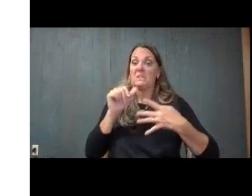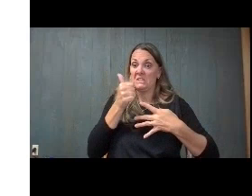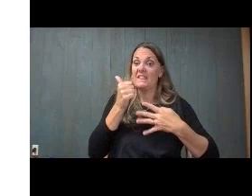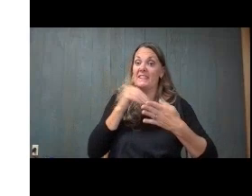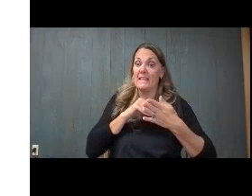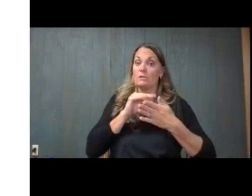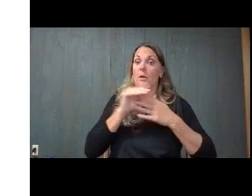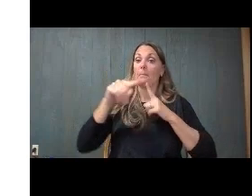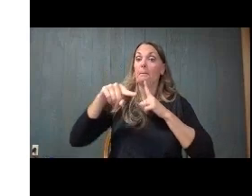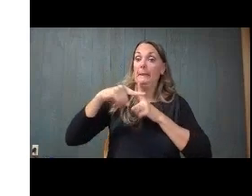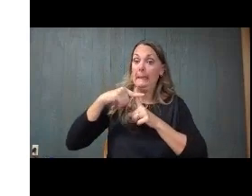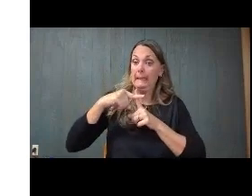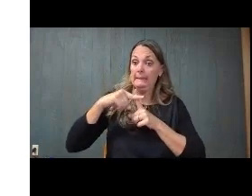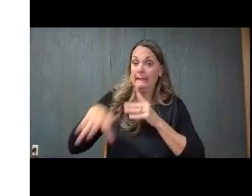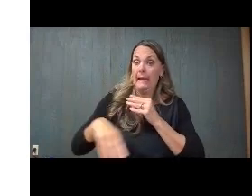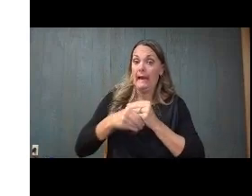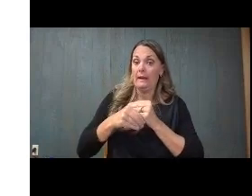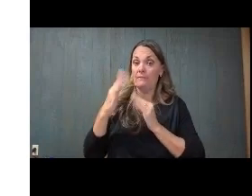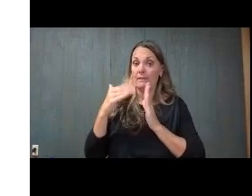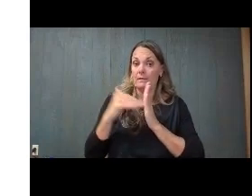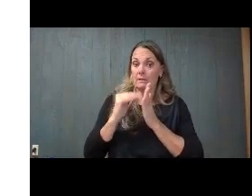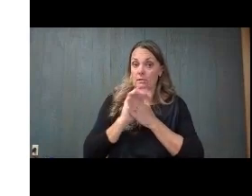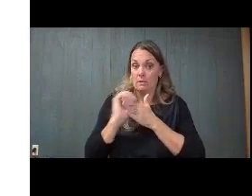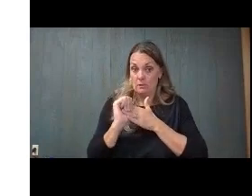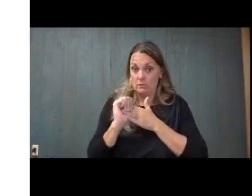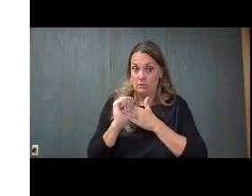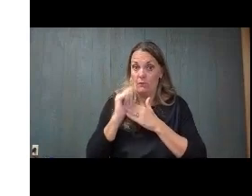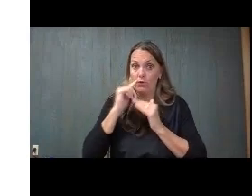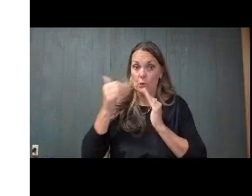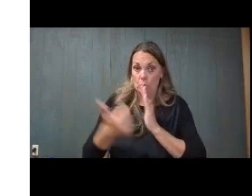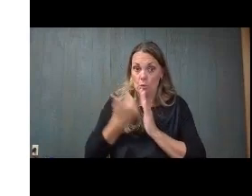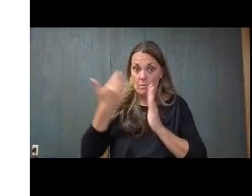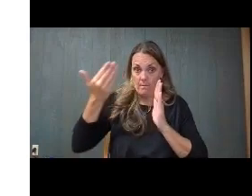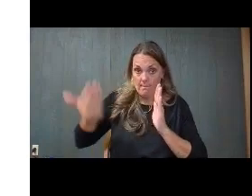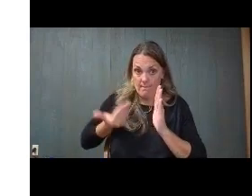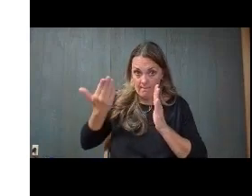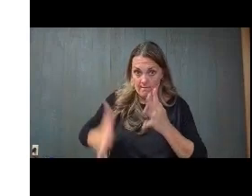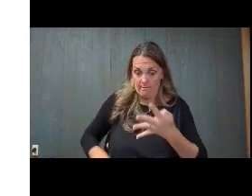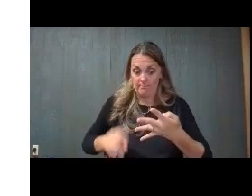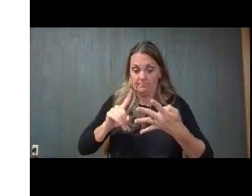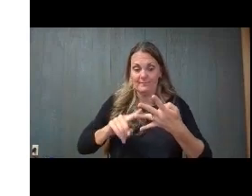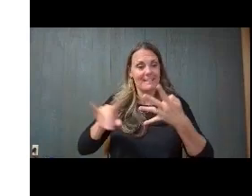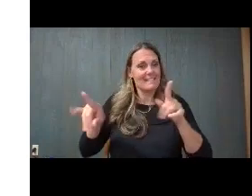plus an additional $5,000 for the new hire. Same thing in year three.